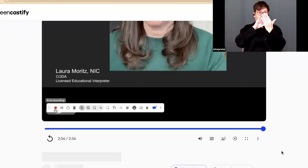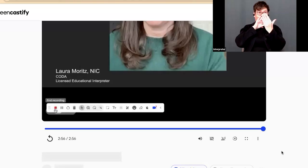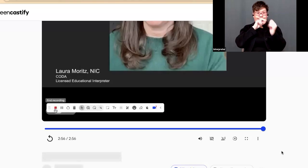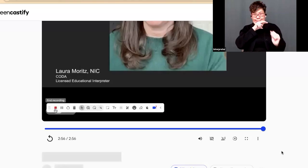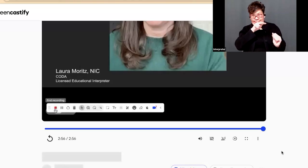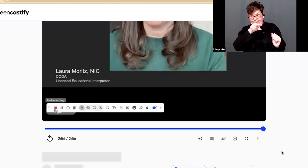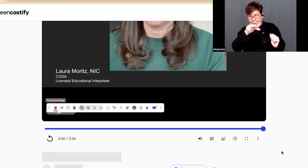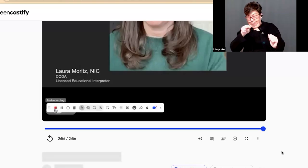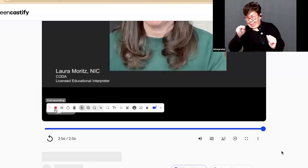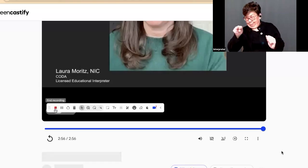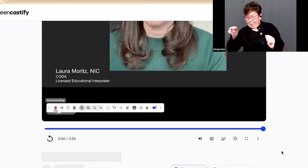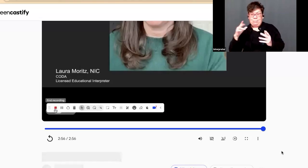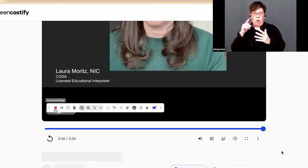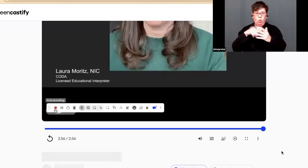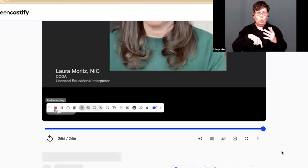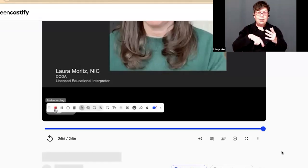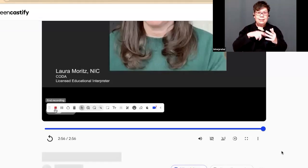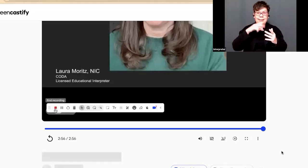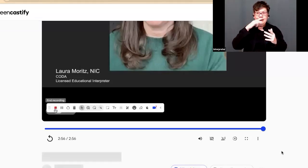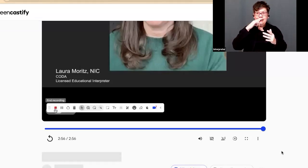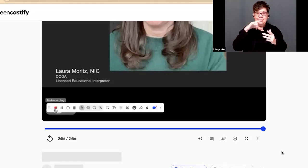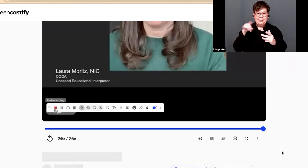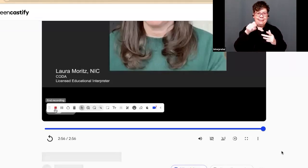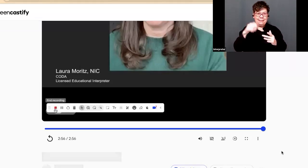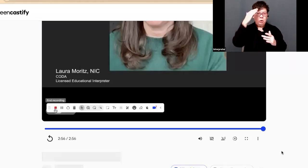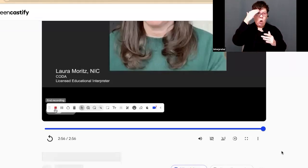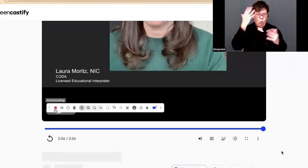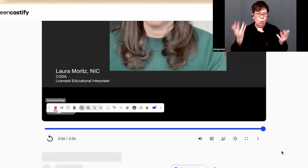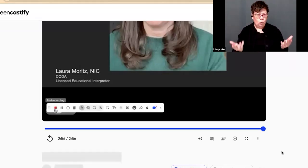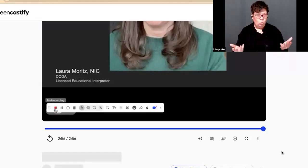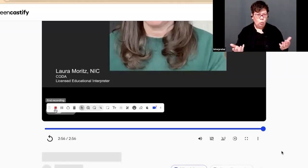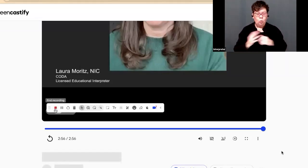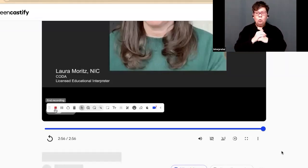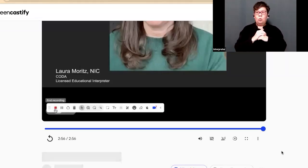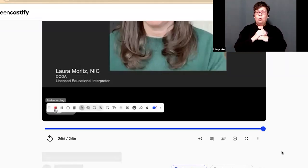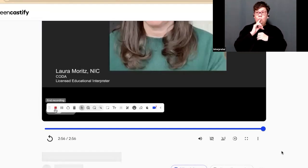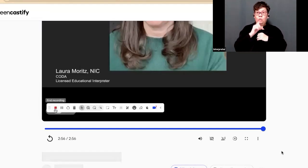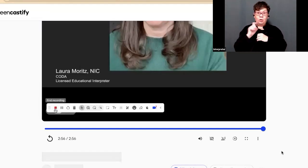of what kids need to know. And really, they need to know a lot.